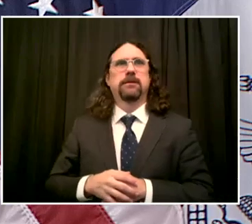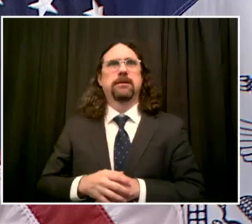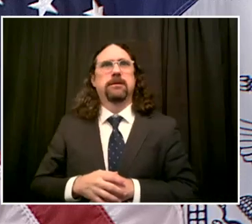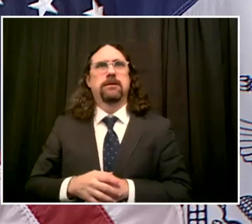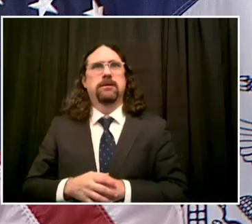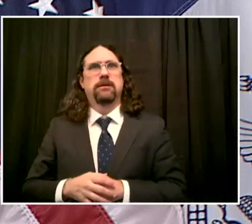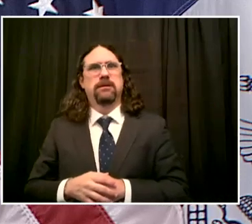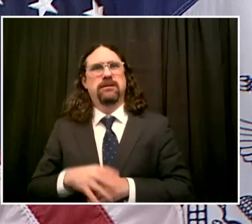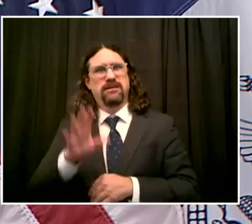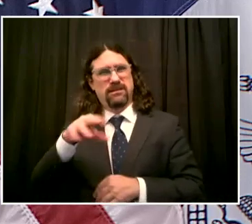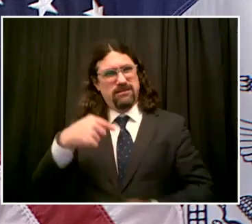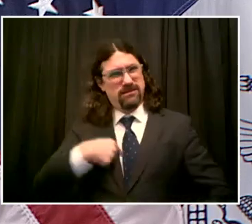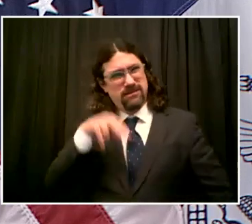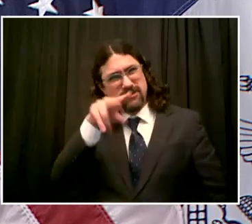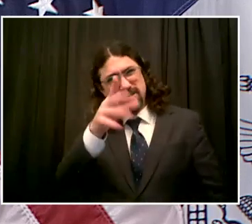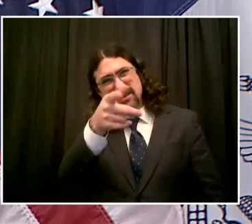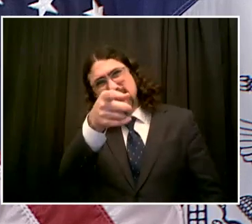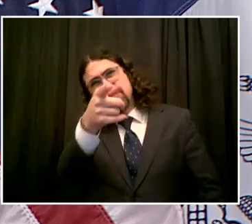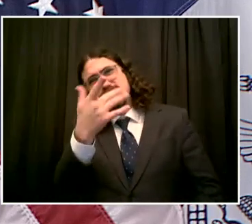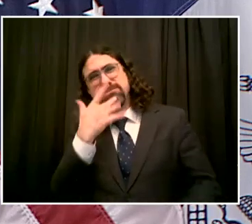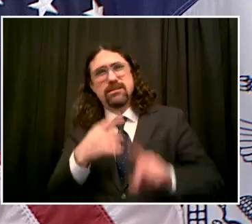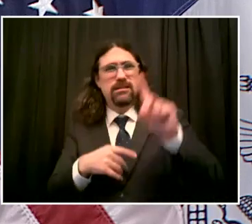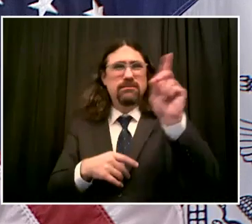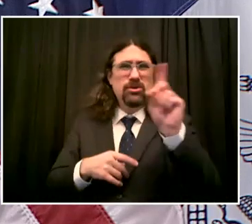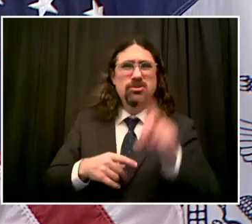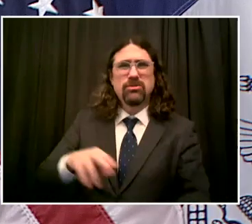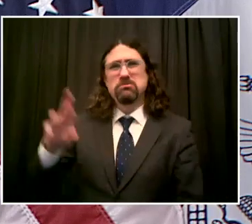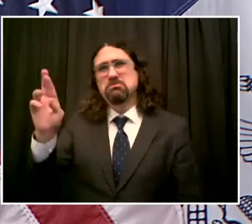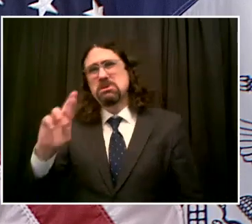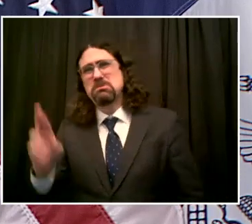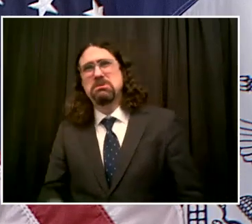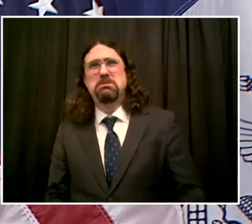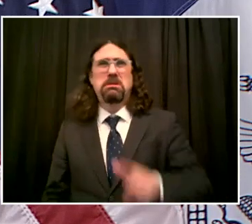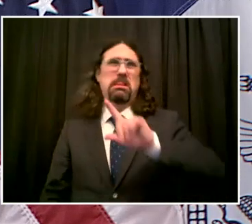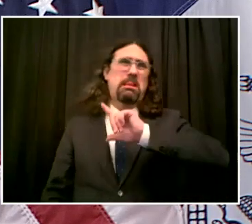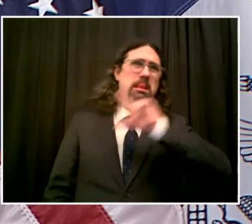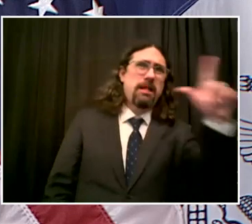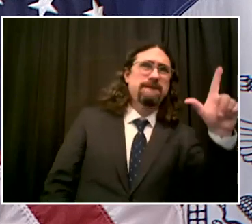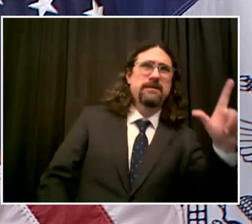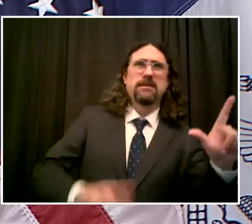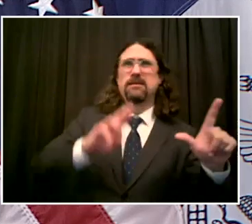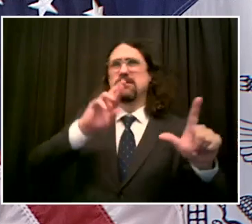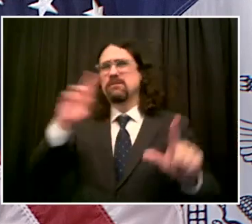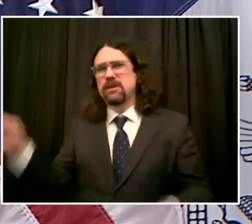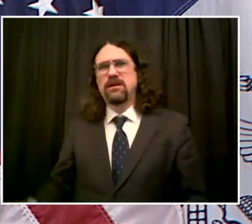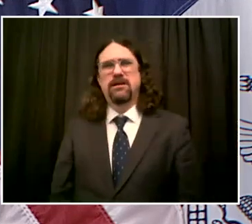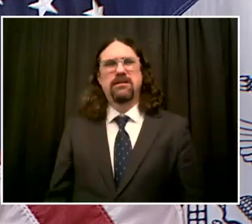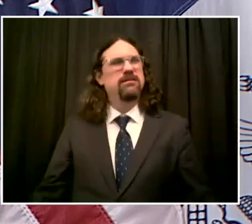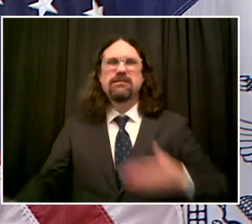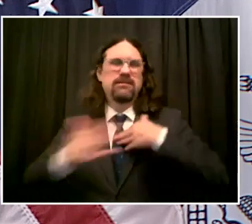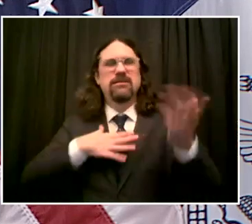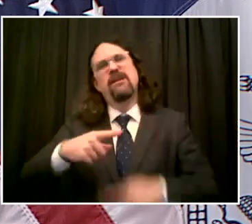OF THEM. I DON'T CARE IF THEY'RE LEFT, RIGHT, OR CENTER. I AM SICK OF